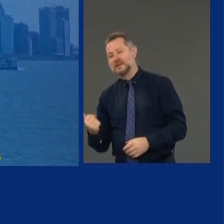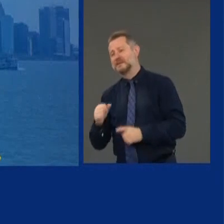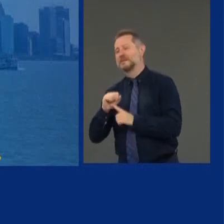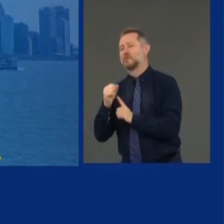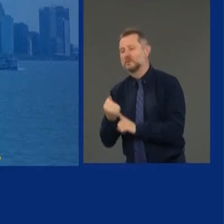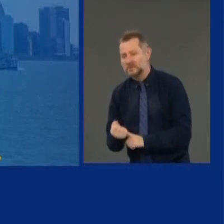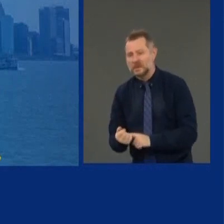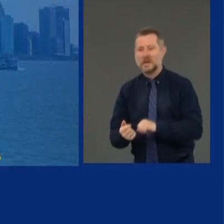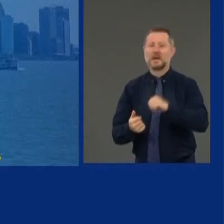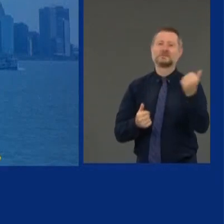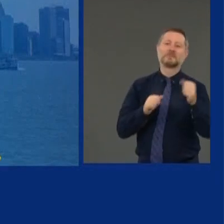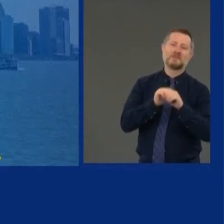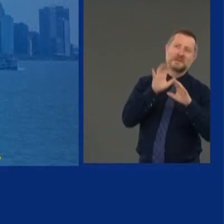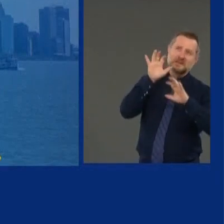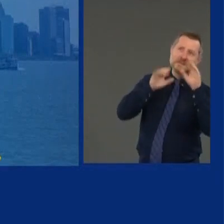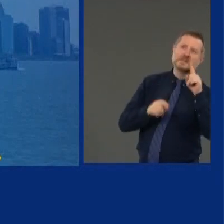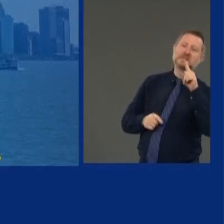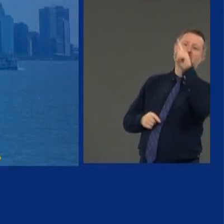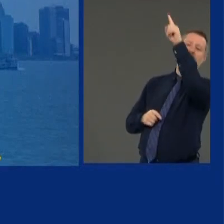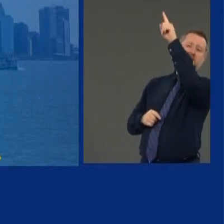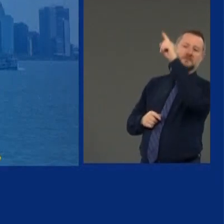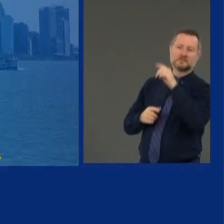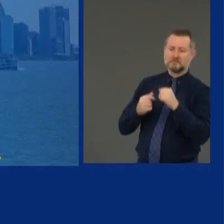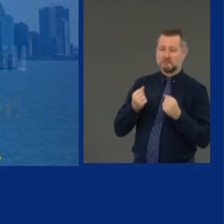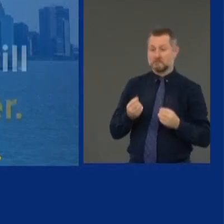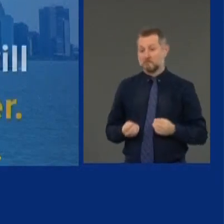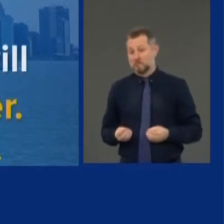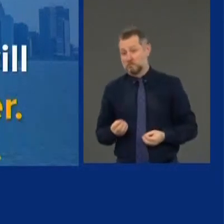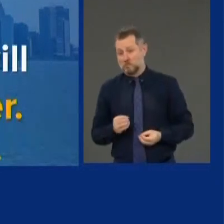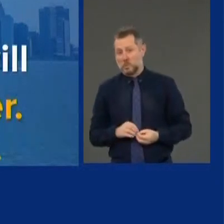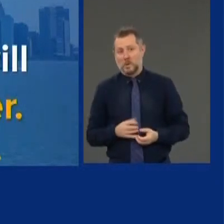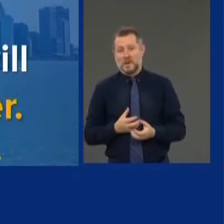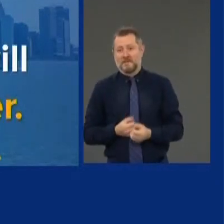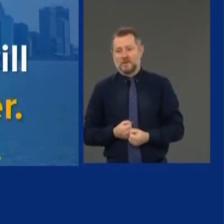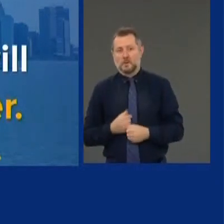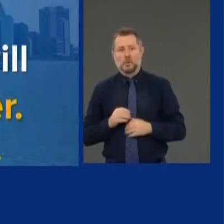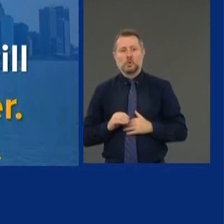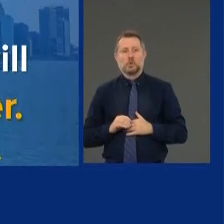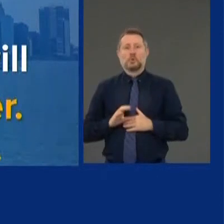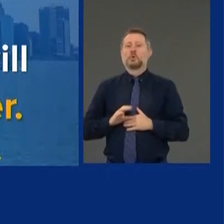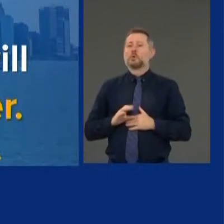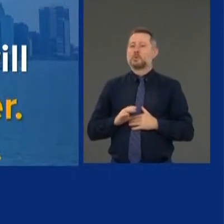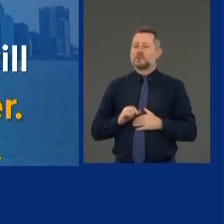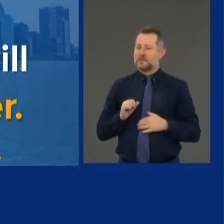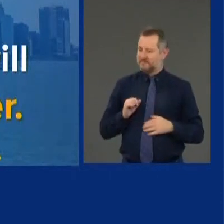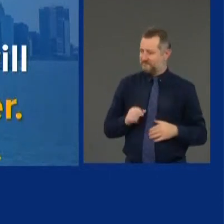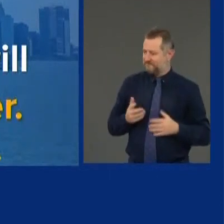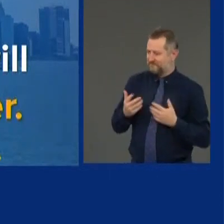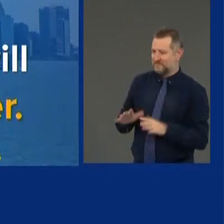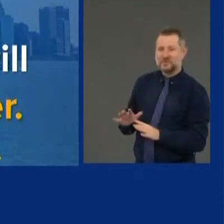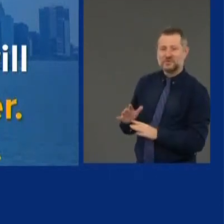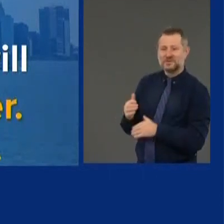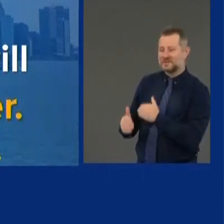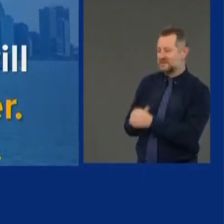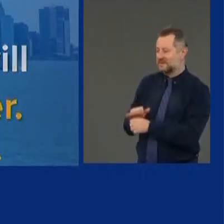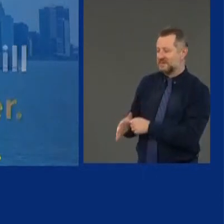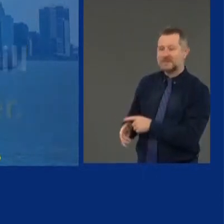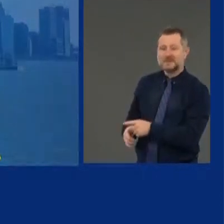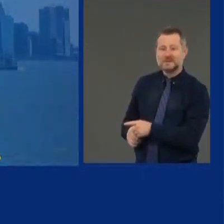NOW WE HAVE OTHER SITUATIONS THAT WE HAVE TO CONFRONT, OTHER MOUNTAINS TO CLIMB.